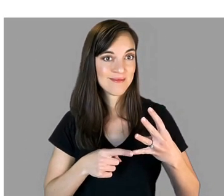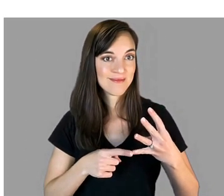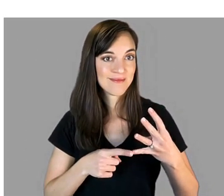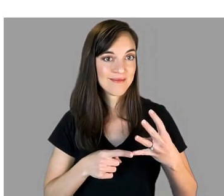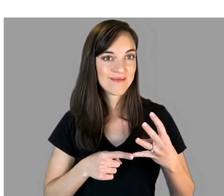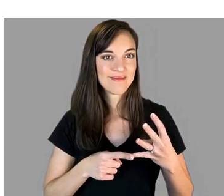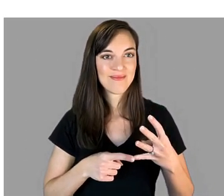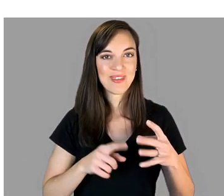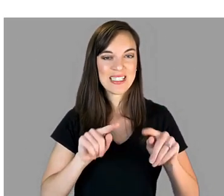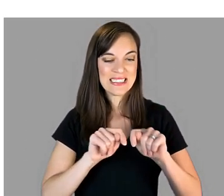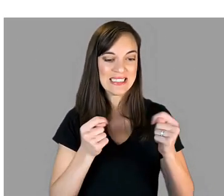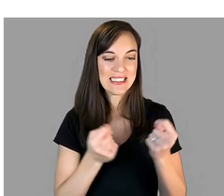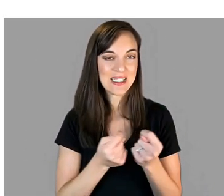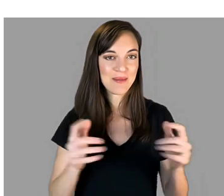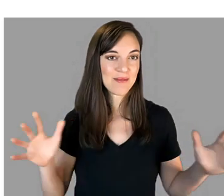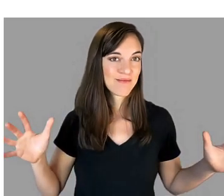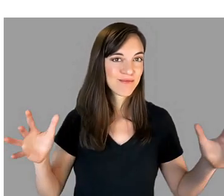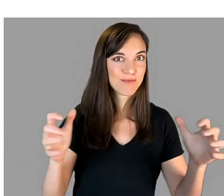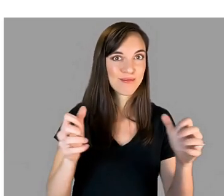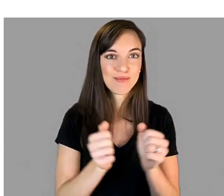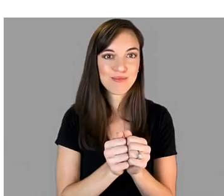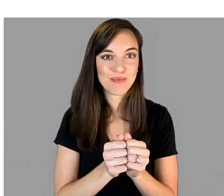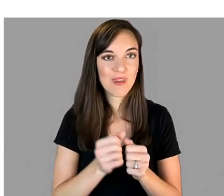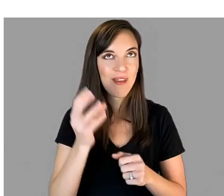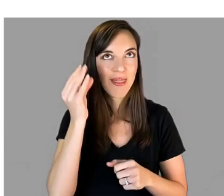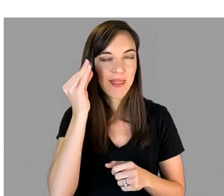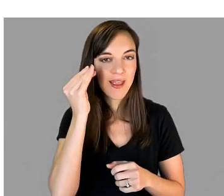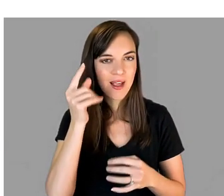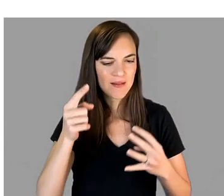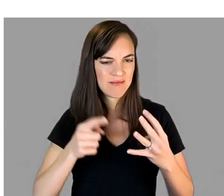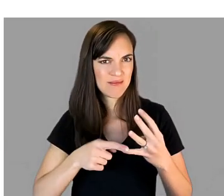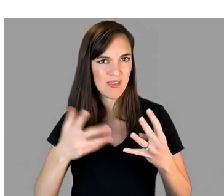Step 4 allows us to come back together as a team and to design the best next step in